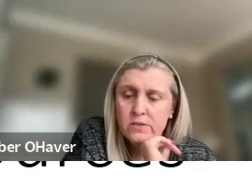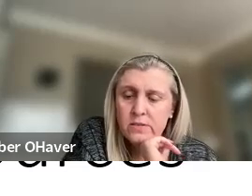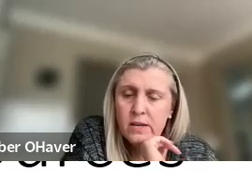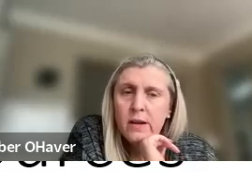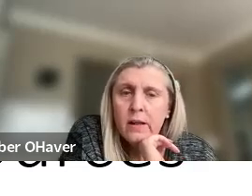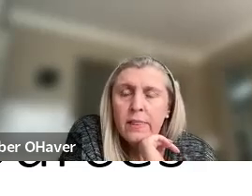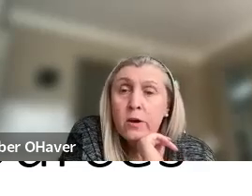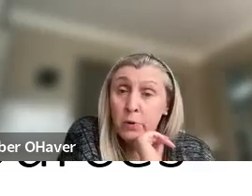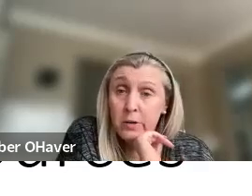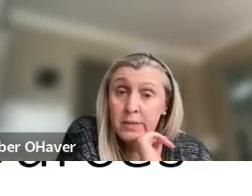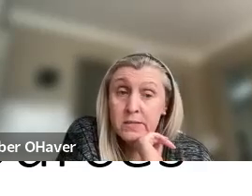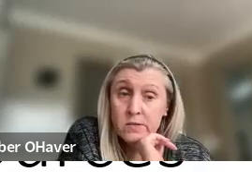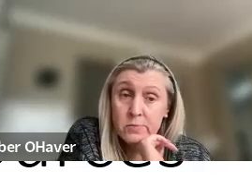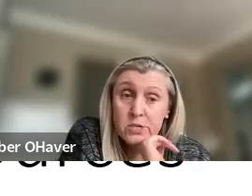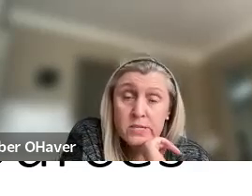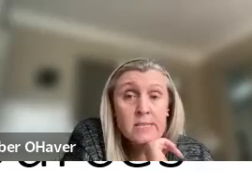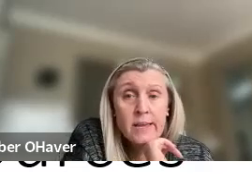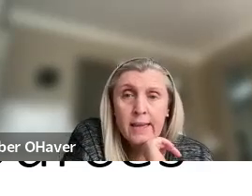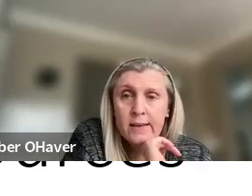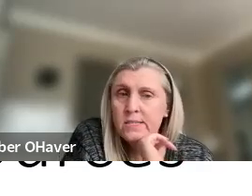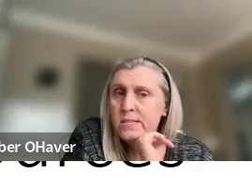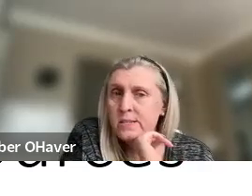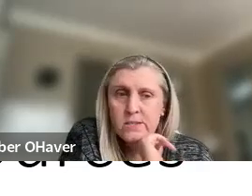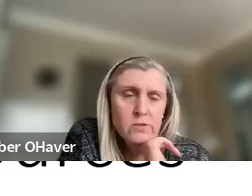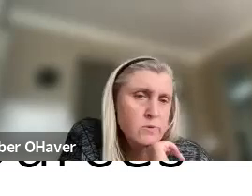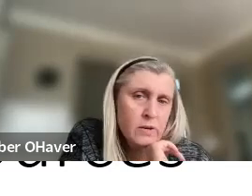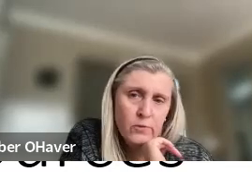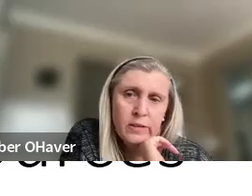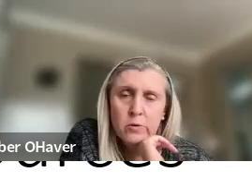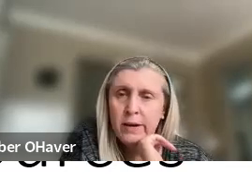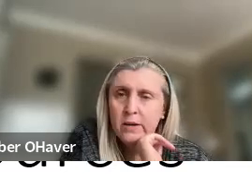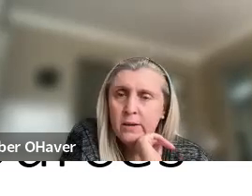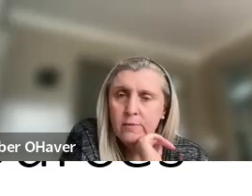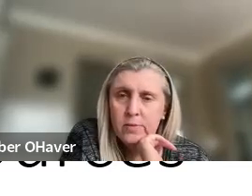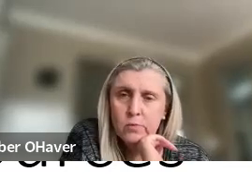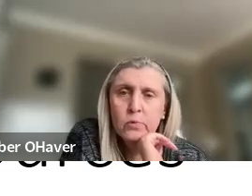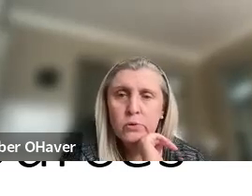And I might even suggest ask solely consumer based of consumers that reside in these particular type of HCBS settings to ensure that the state actually gets feedback and input from those folks on violations that are actually happening of those rights and protection that is Kimberly went through in the beginning of this presentation. So if you find, though in your sales that you're working with consumers, and you are fully aware of what the rule says.